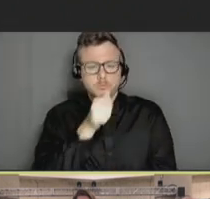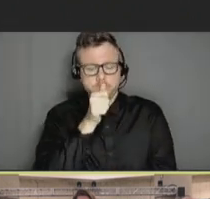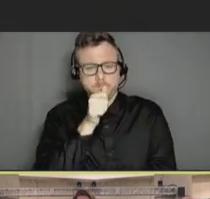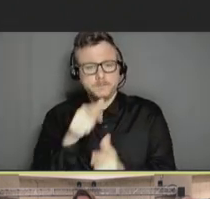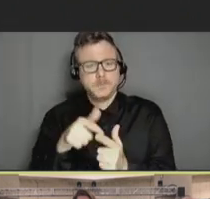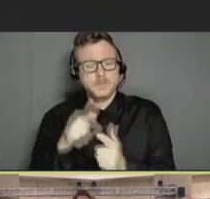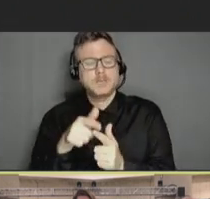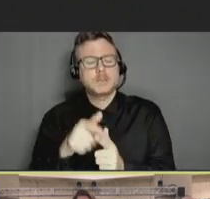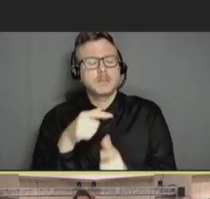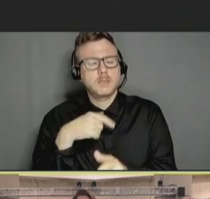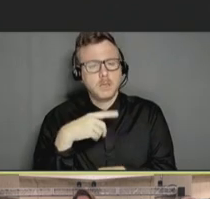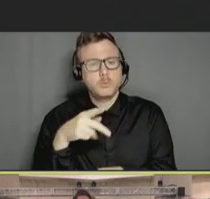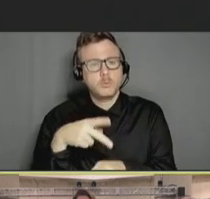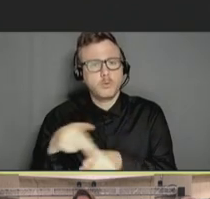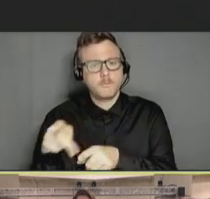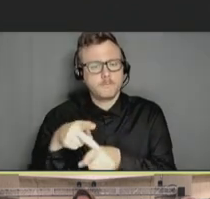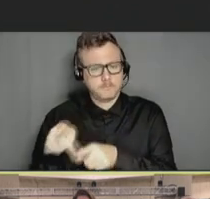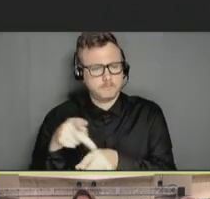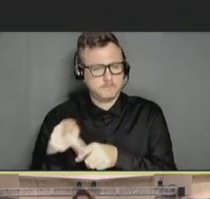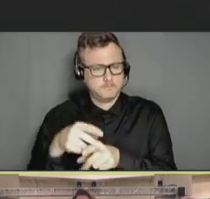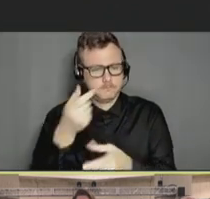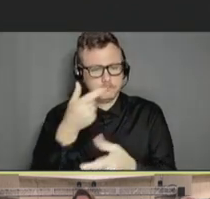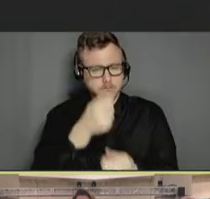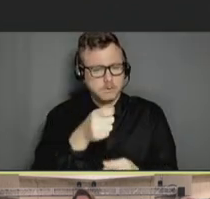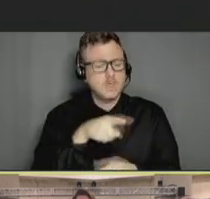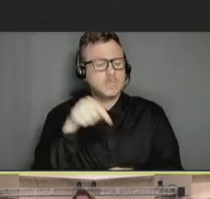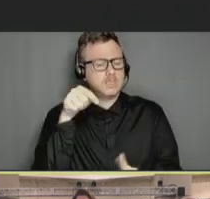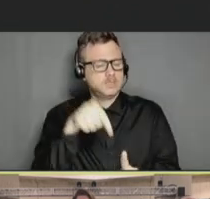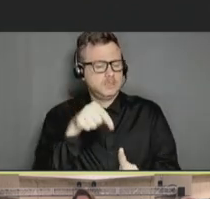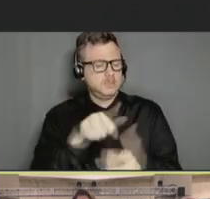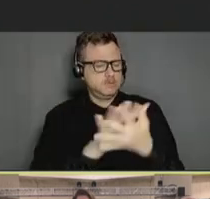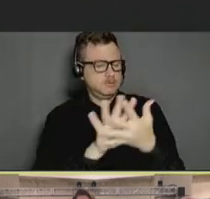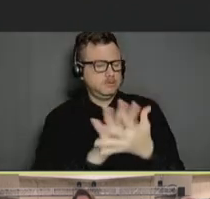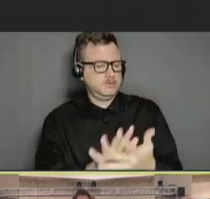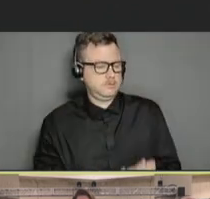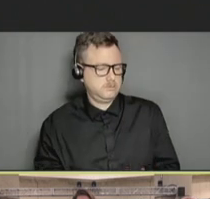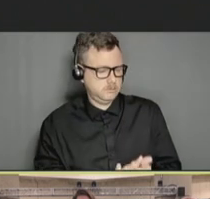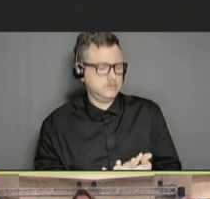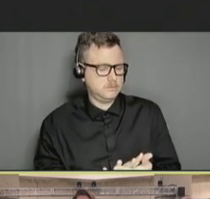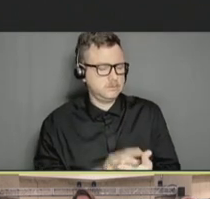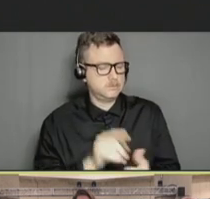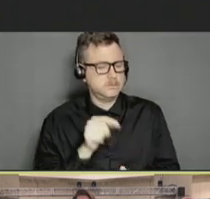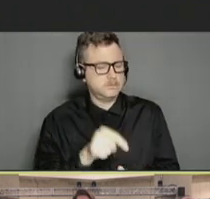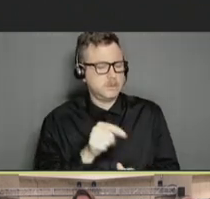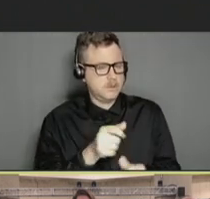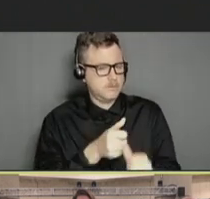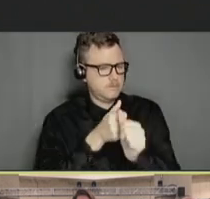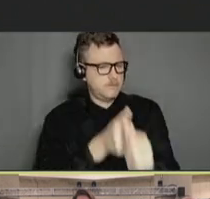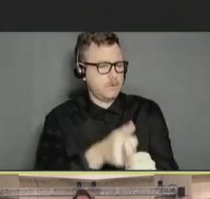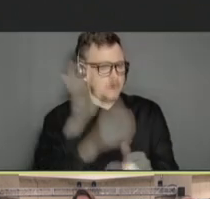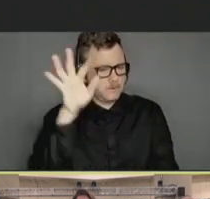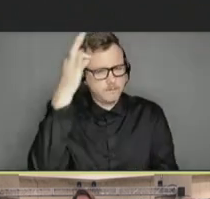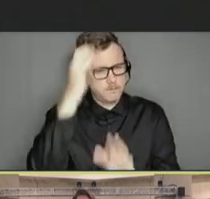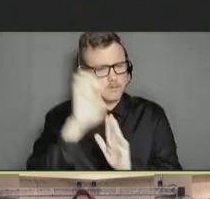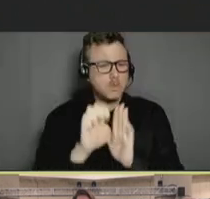affiliation has been carefully screened each year to ensure that they comply with the federal ethics law.